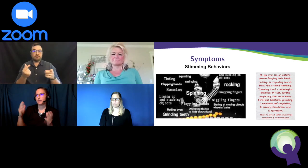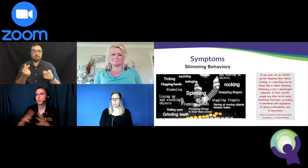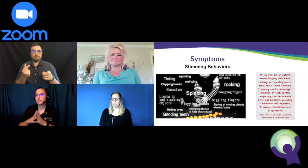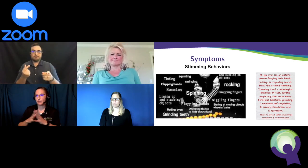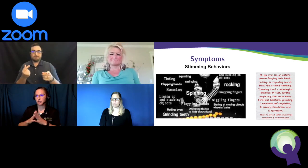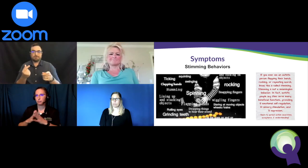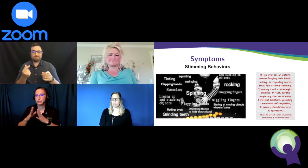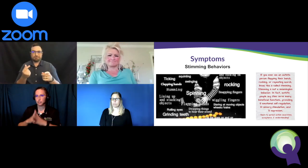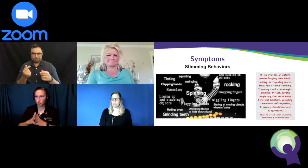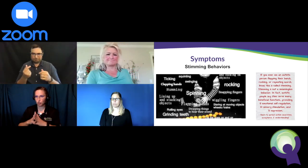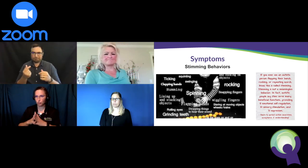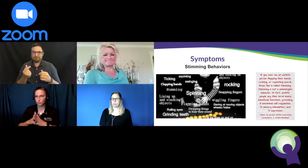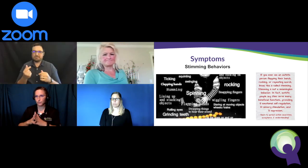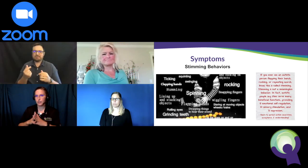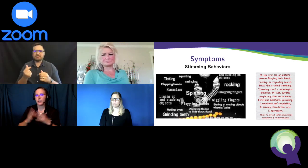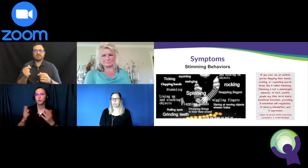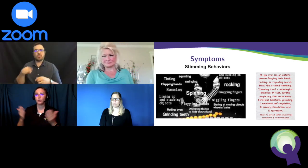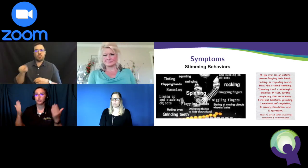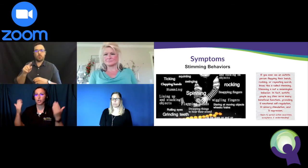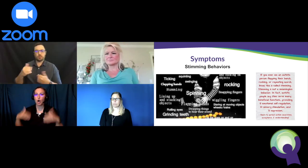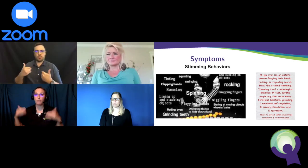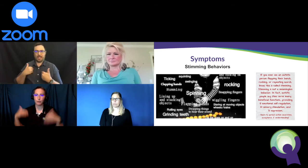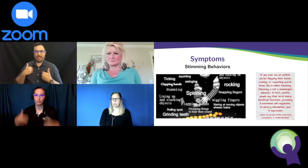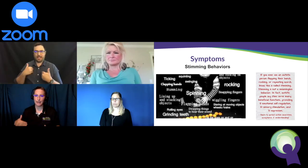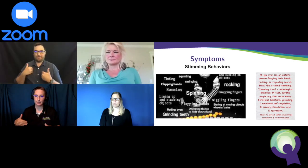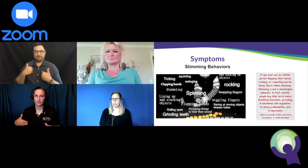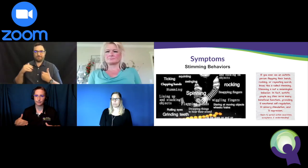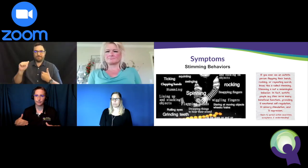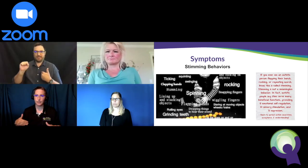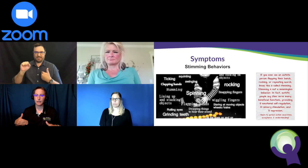people on the spectrum will do in order to calm their minds.